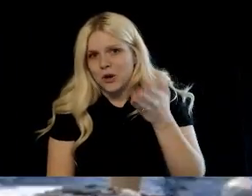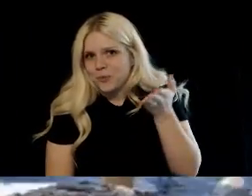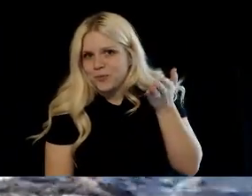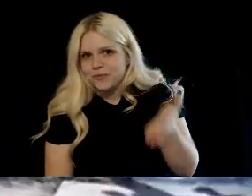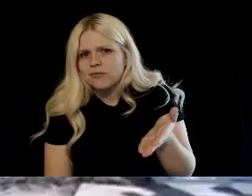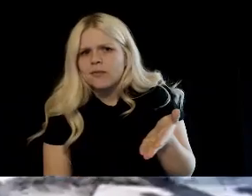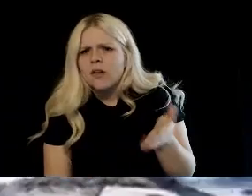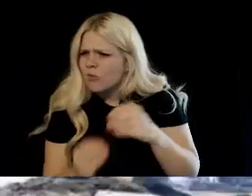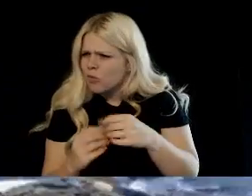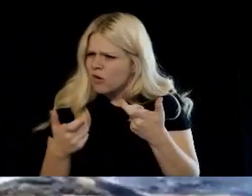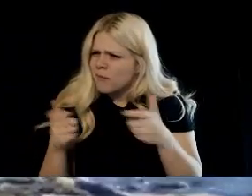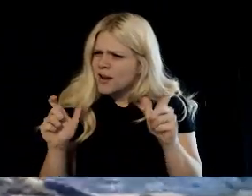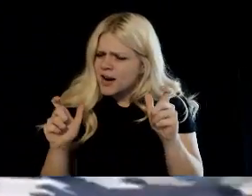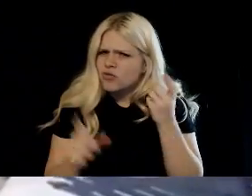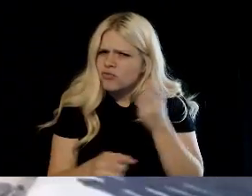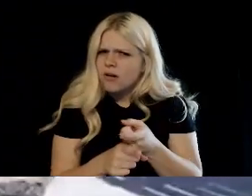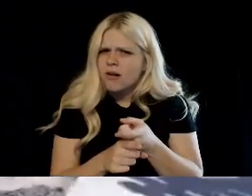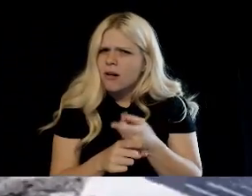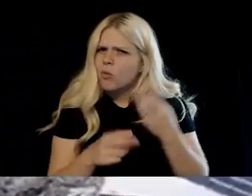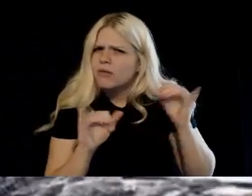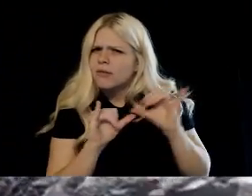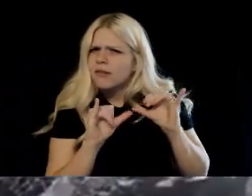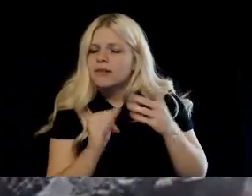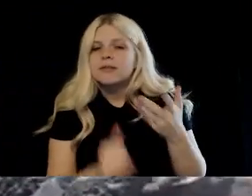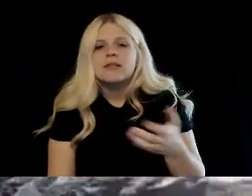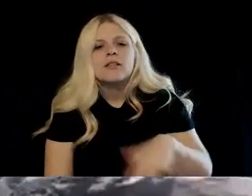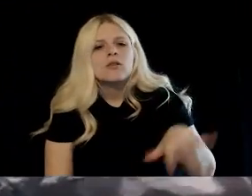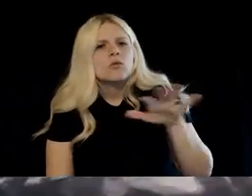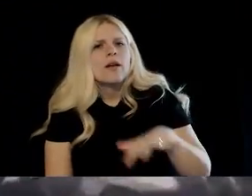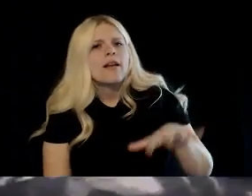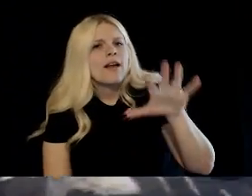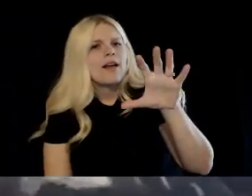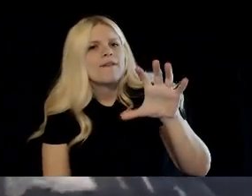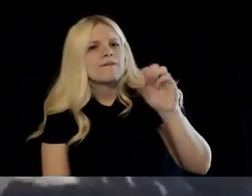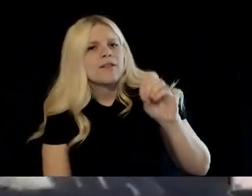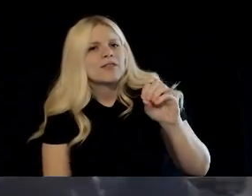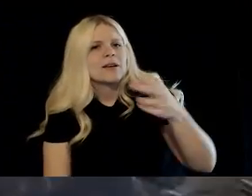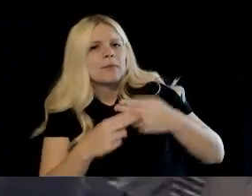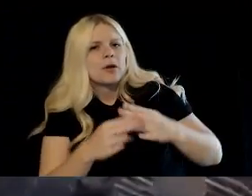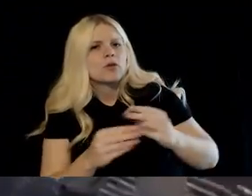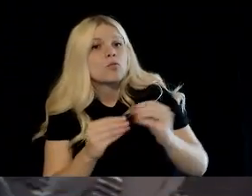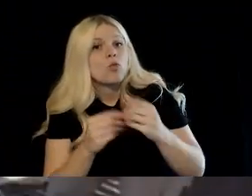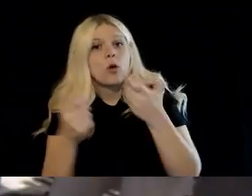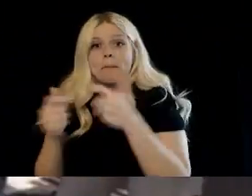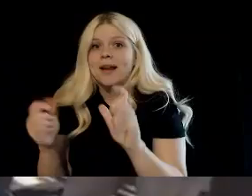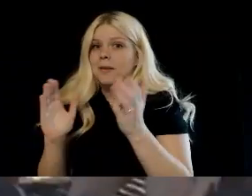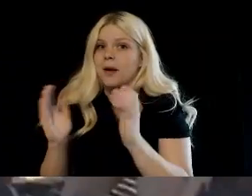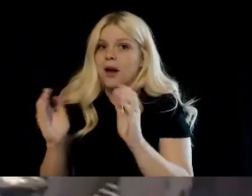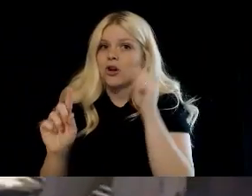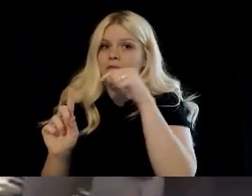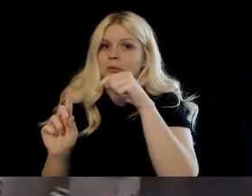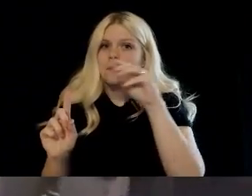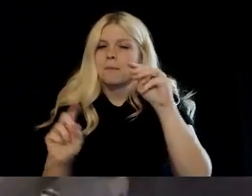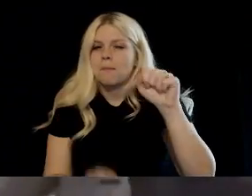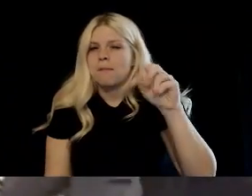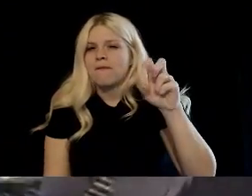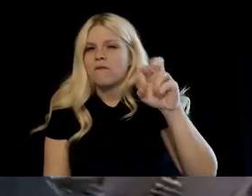Crystal: He's about 50 pounds heavier than- Erica: 50 pounds heavier than Maverick? Okay.